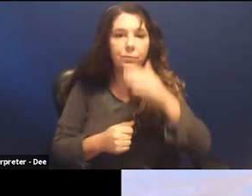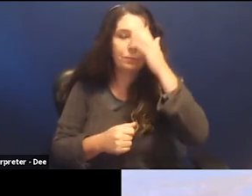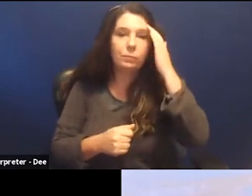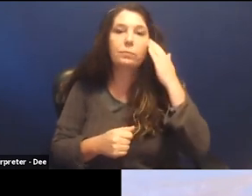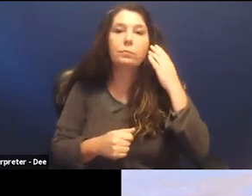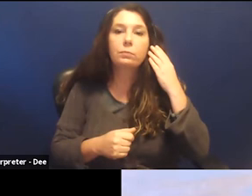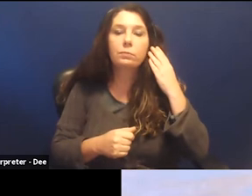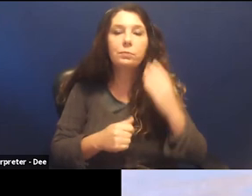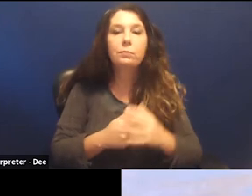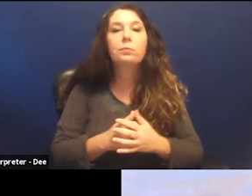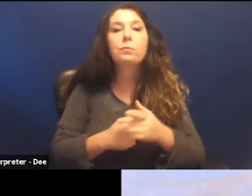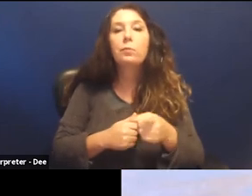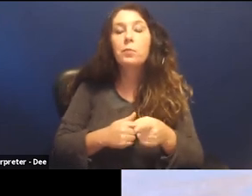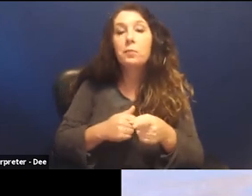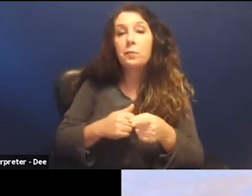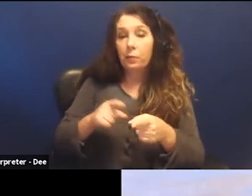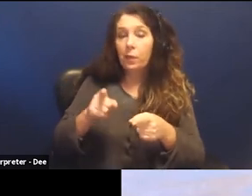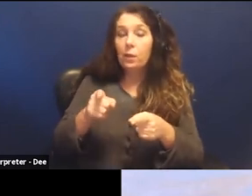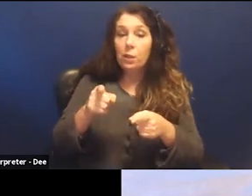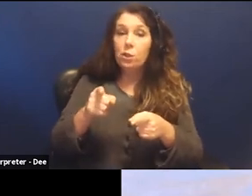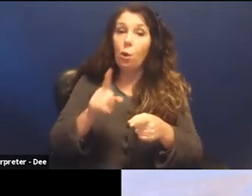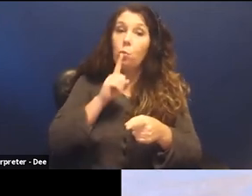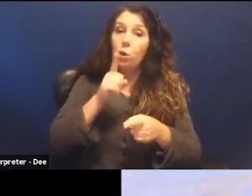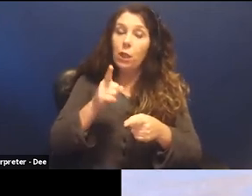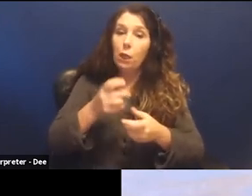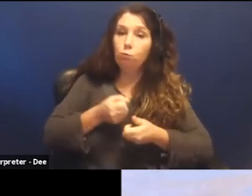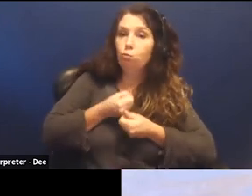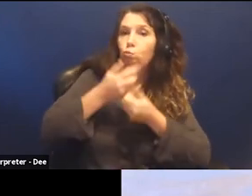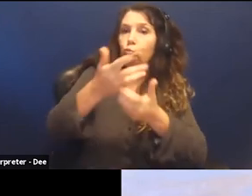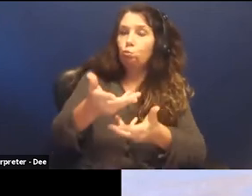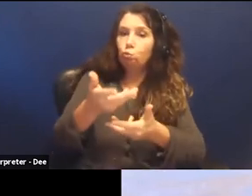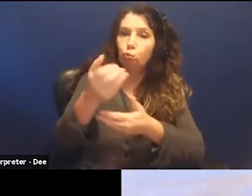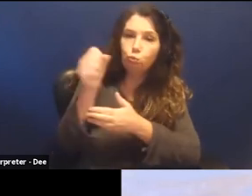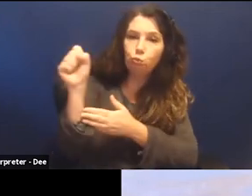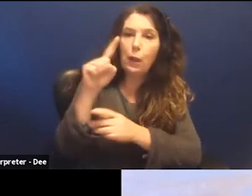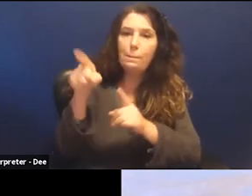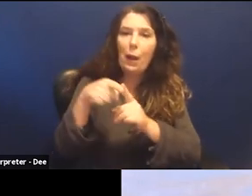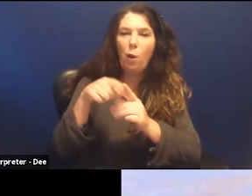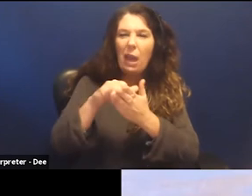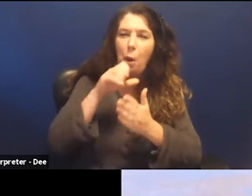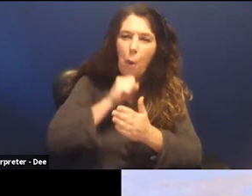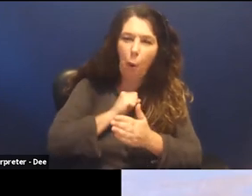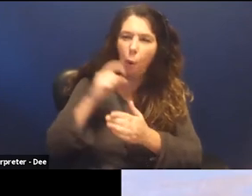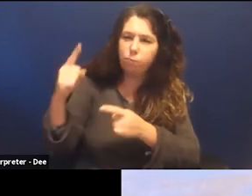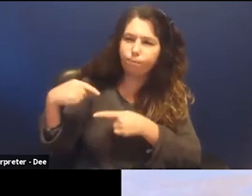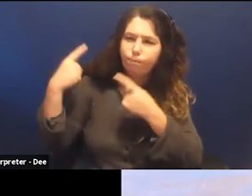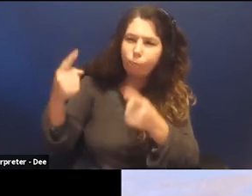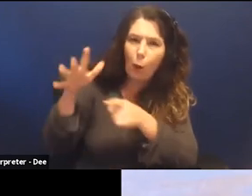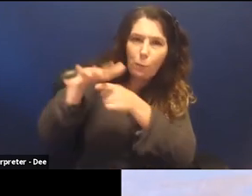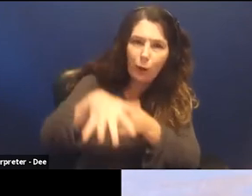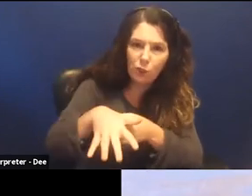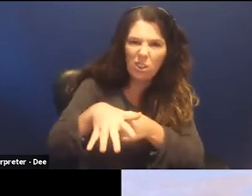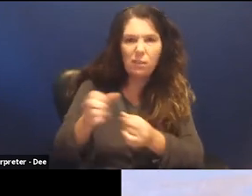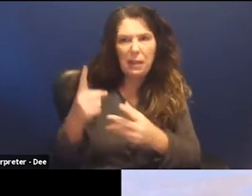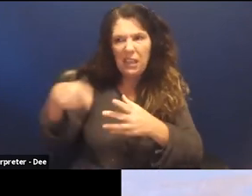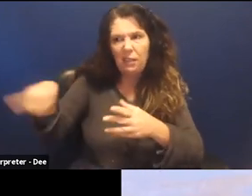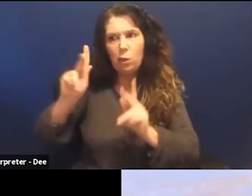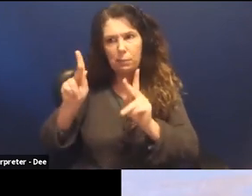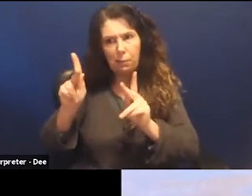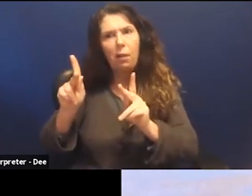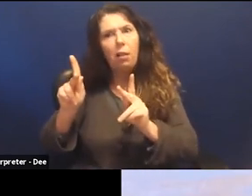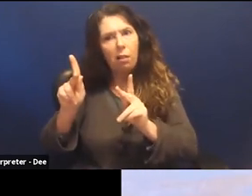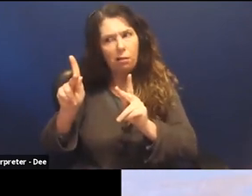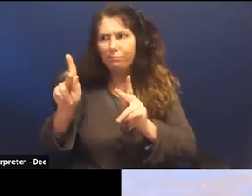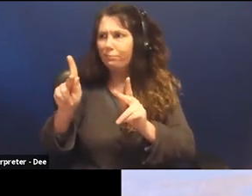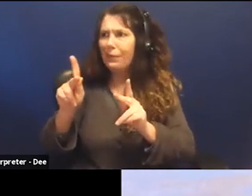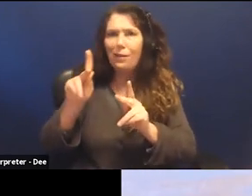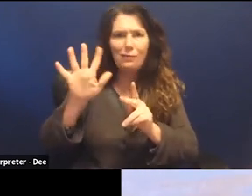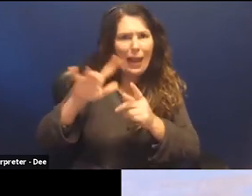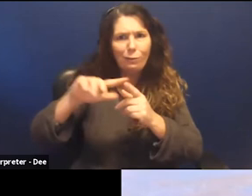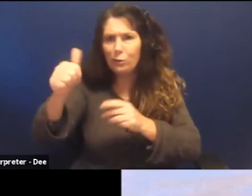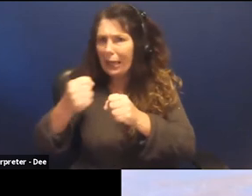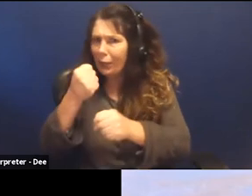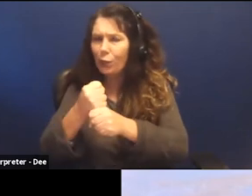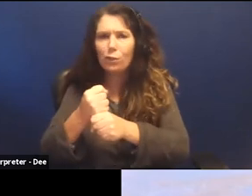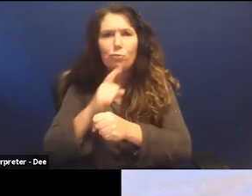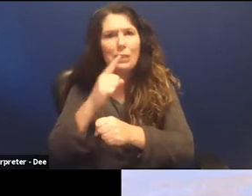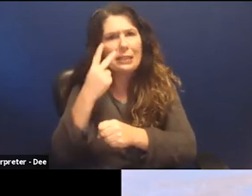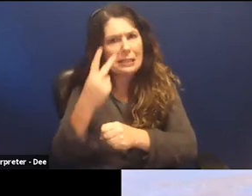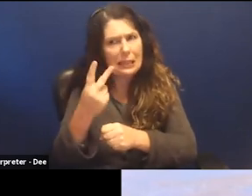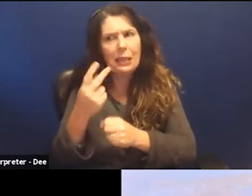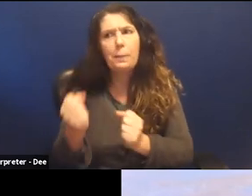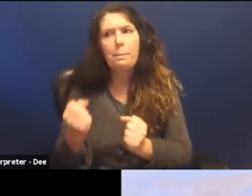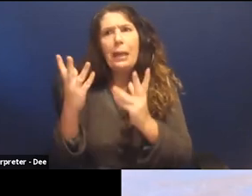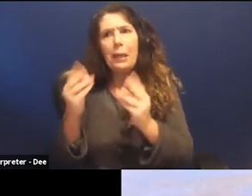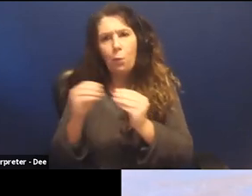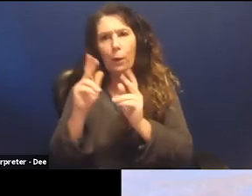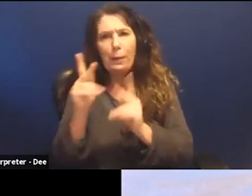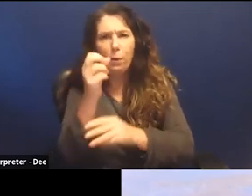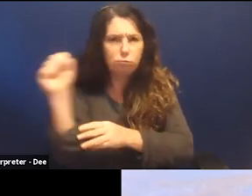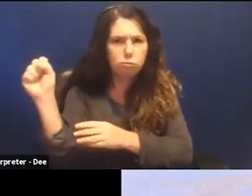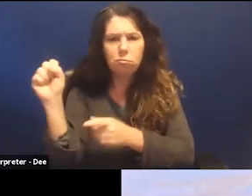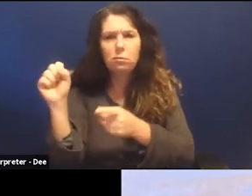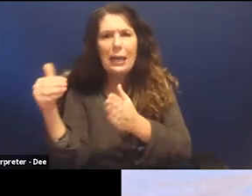So, speaking out against the same old depression, as many of these inspiring folks have been doing for about, you know, the past five to 10 years we've seen a really growing pushback in this vein.